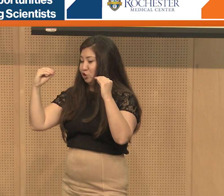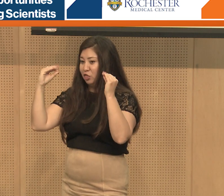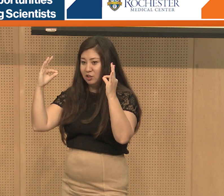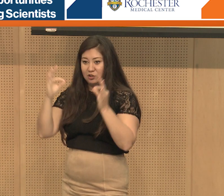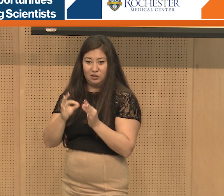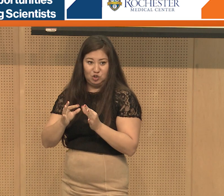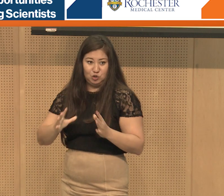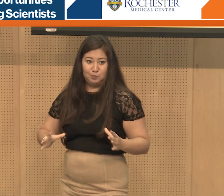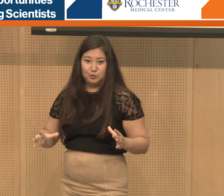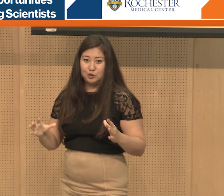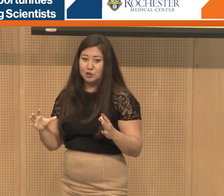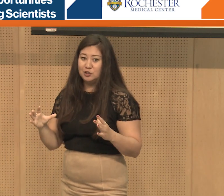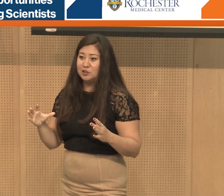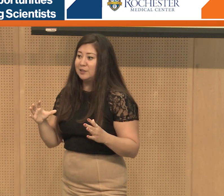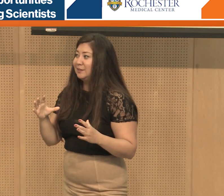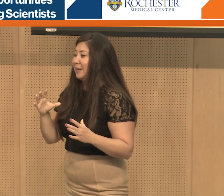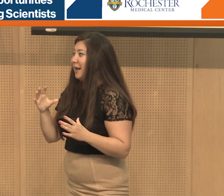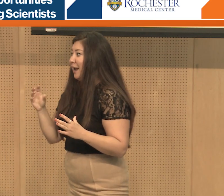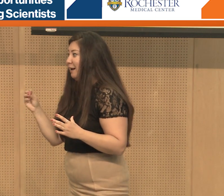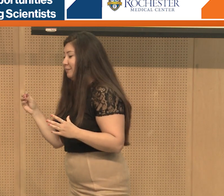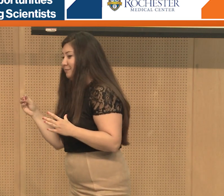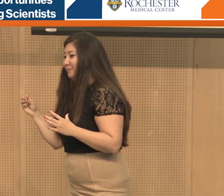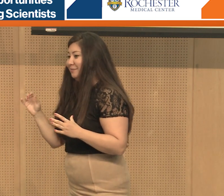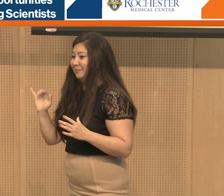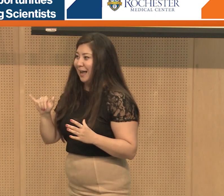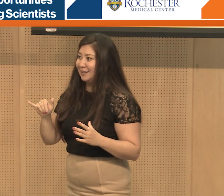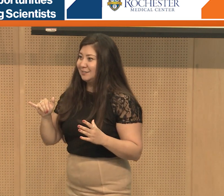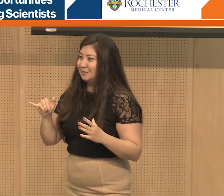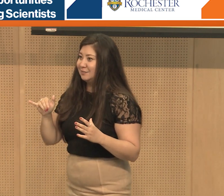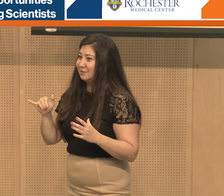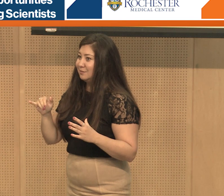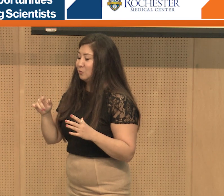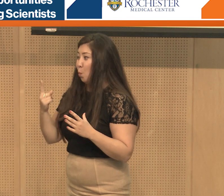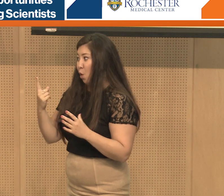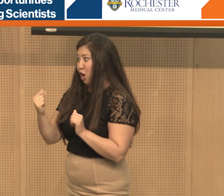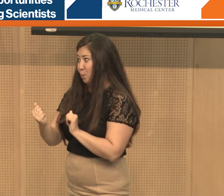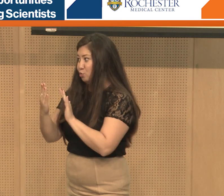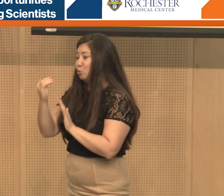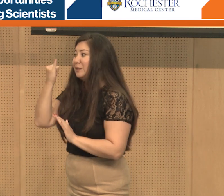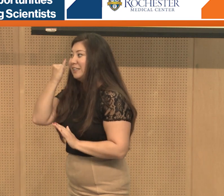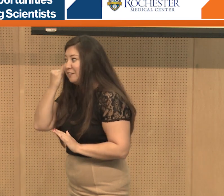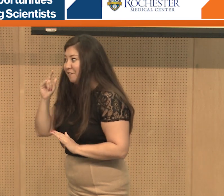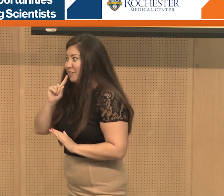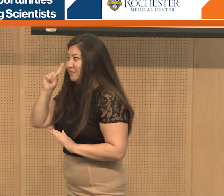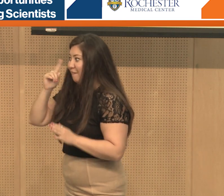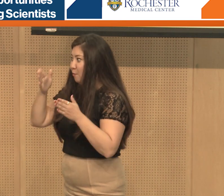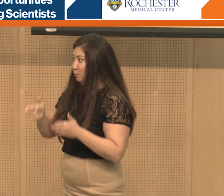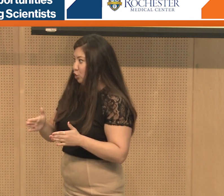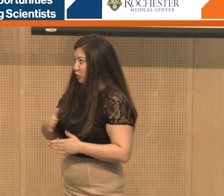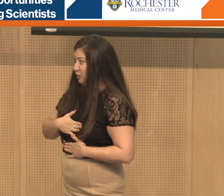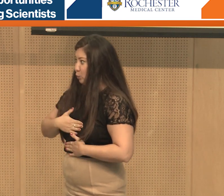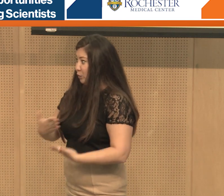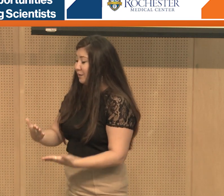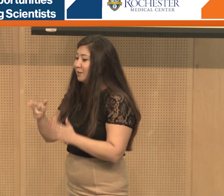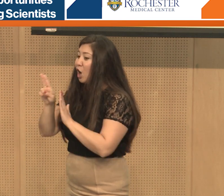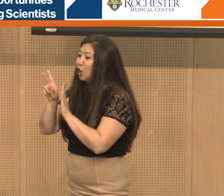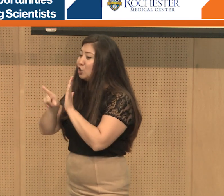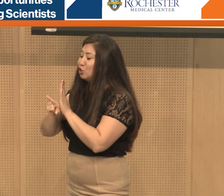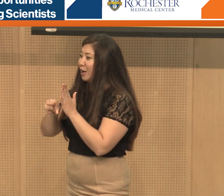In our PhD programs, we often have to educate our interpreters if the Deaf person is willing.